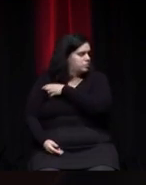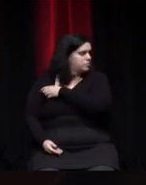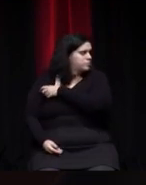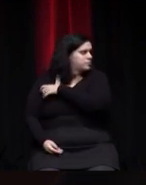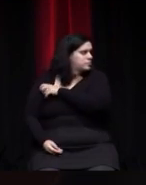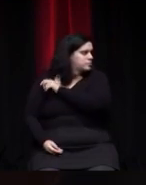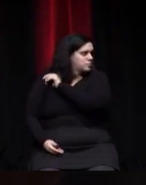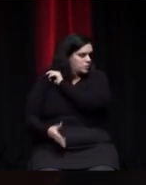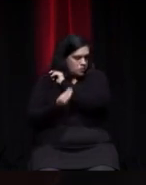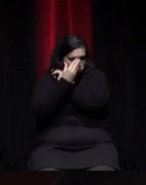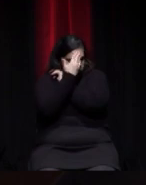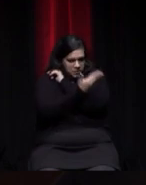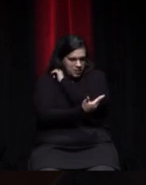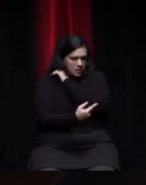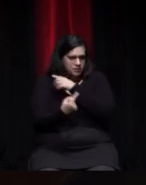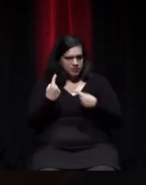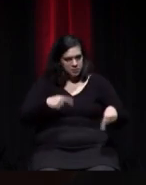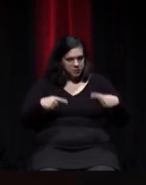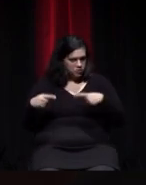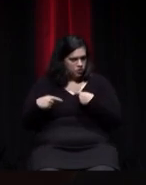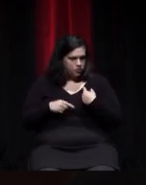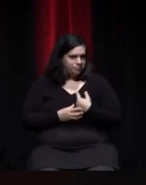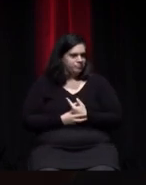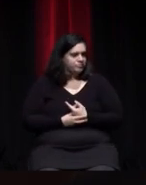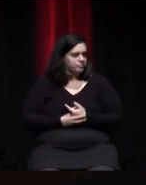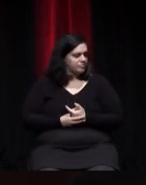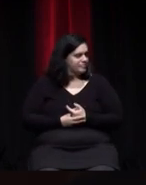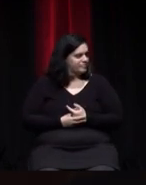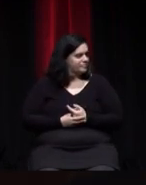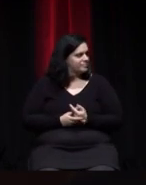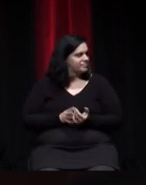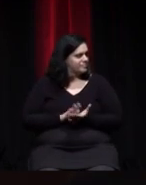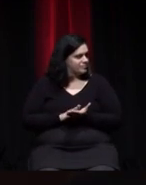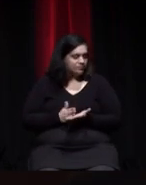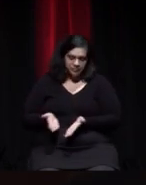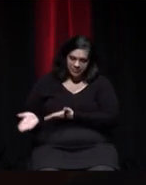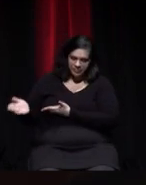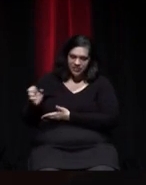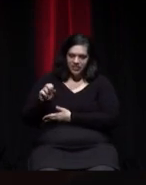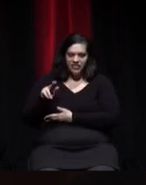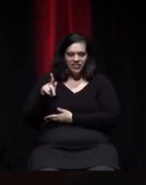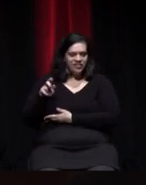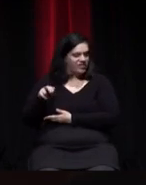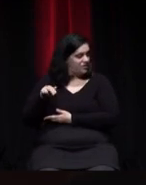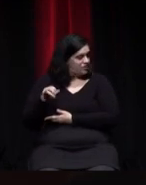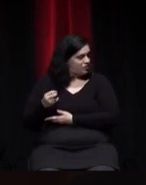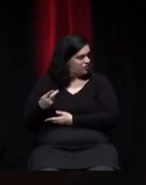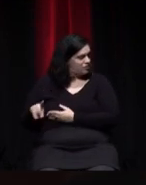Thank you for the debate. Eugênio, your final considerations, please.